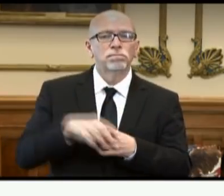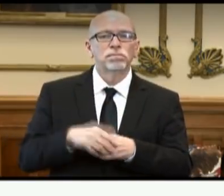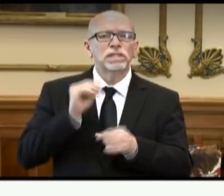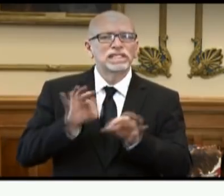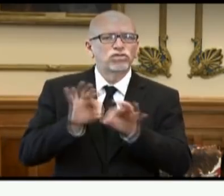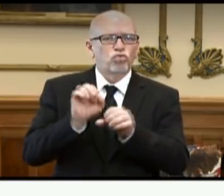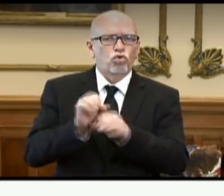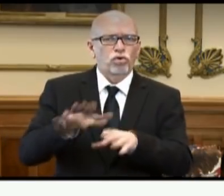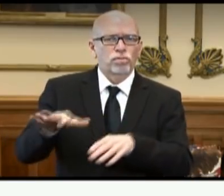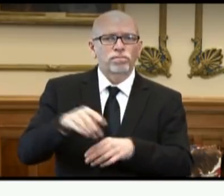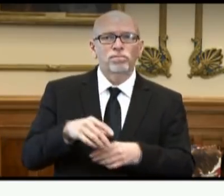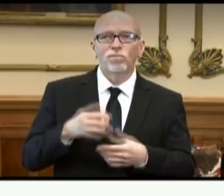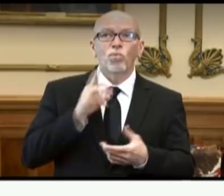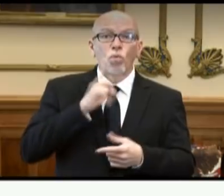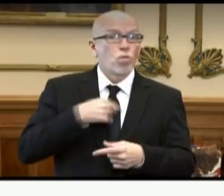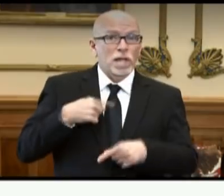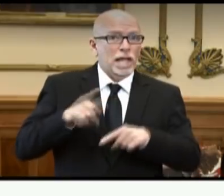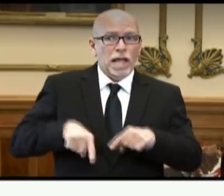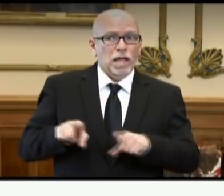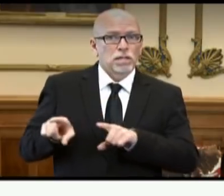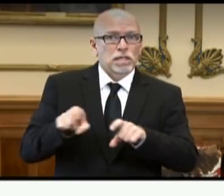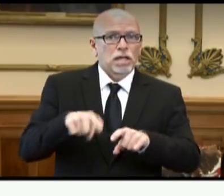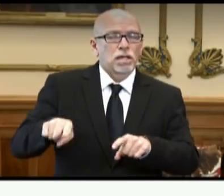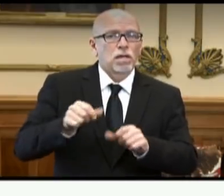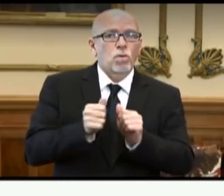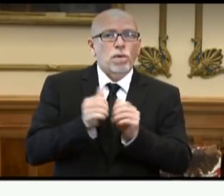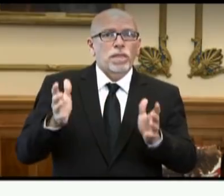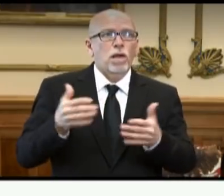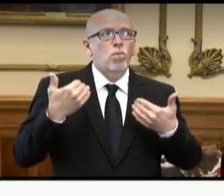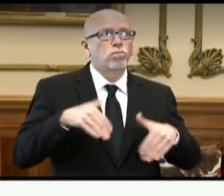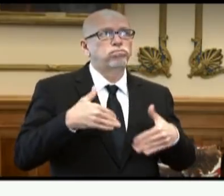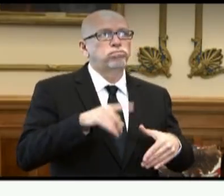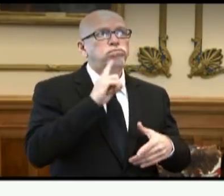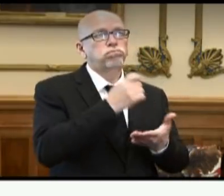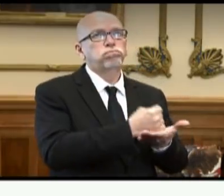HEALTH CARE WORKERS, FIRST RESPONDERS AND ESSENTIAL WORKERS. THESE EFFORTS WOULD NOT BE POSSIBLE WITHOUT THE